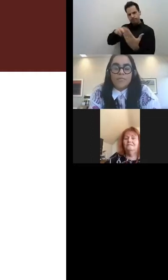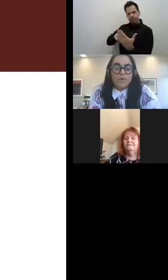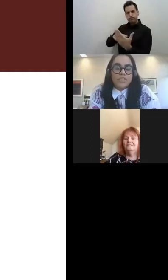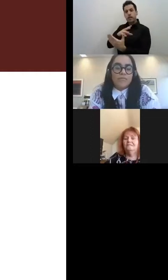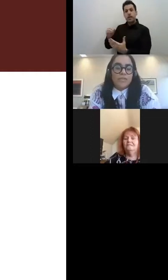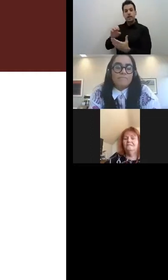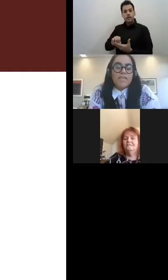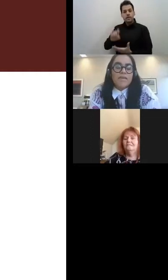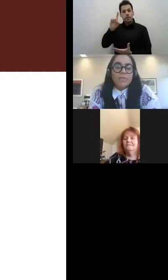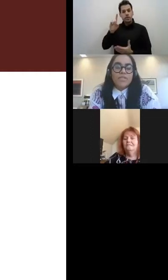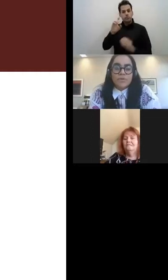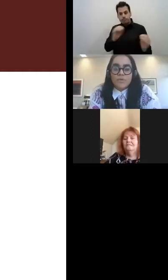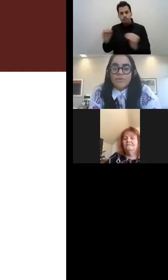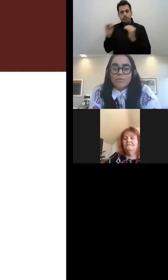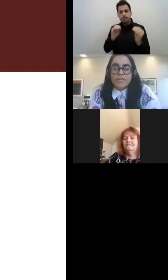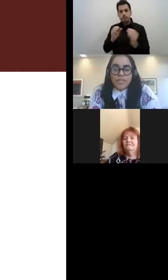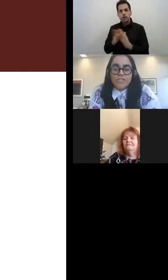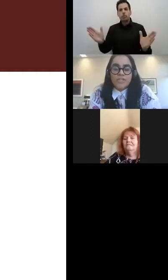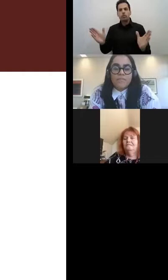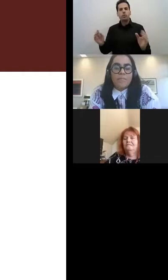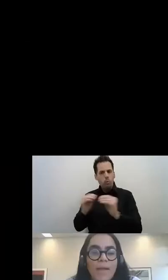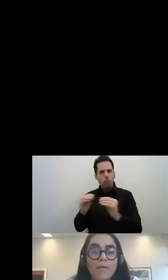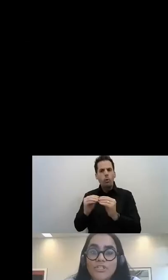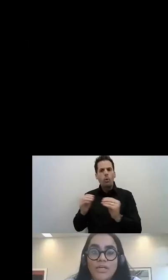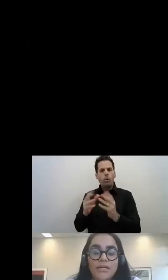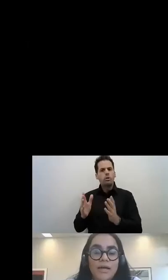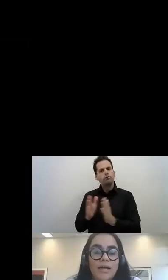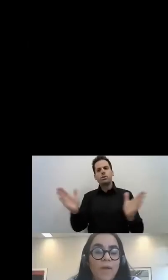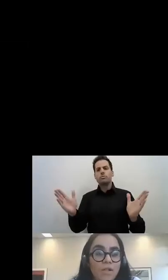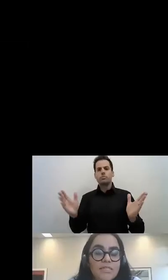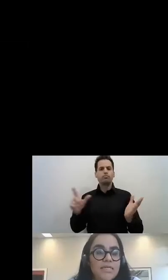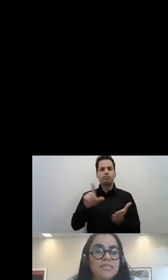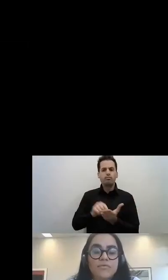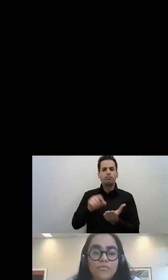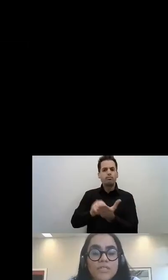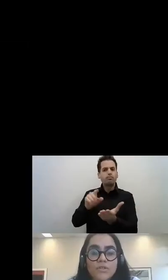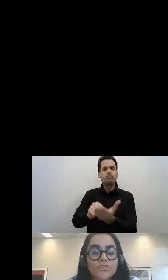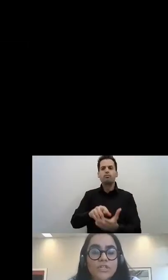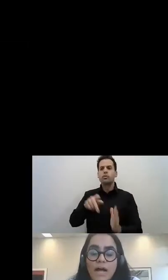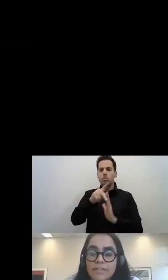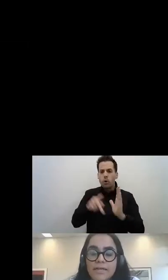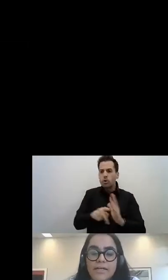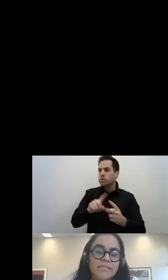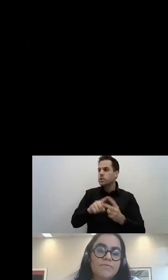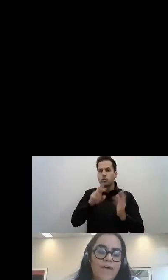more generally so we do this through education by publishing policies research guidelines fact